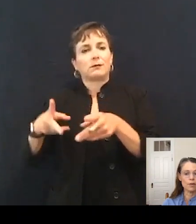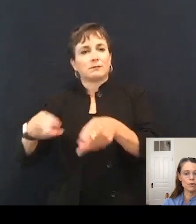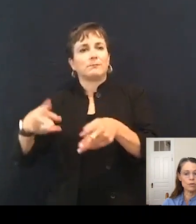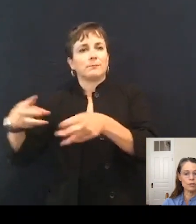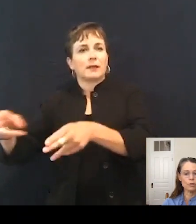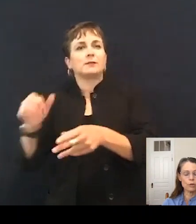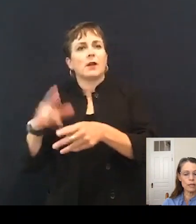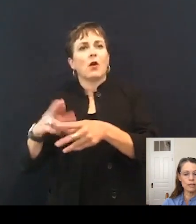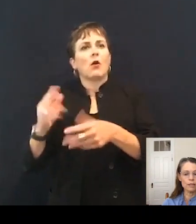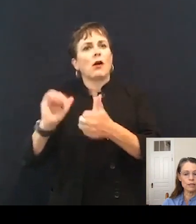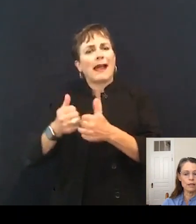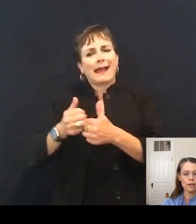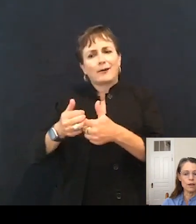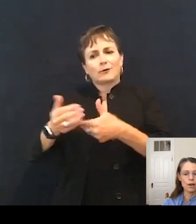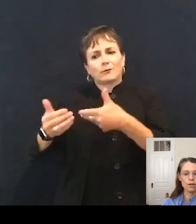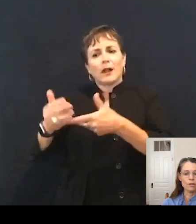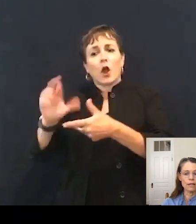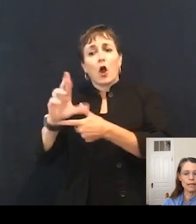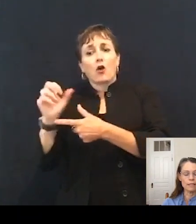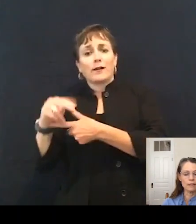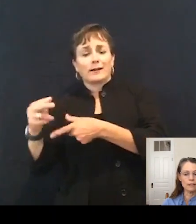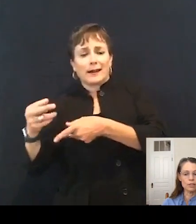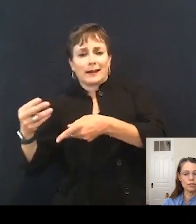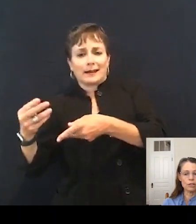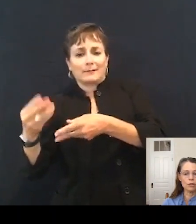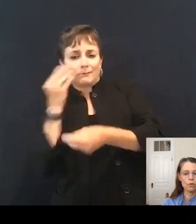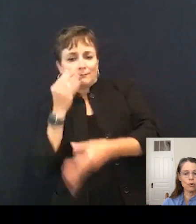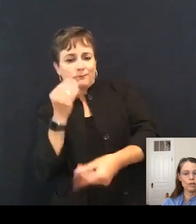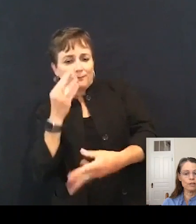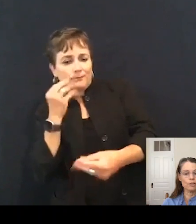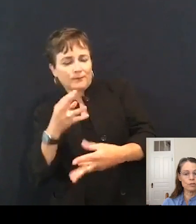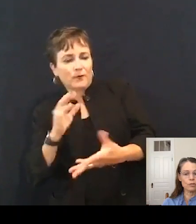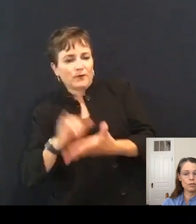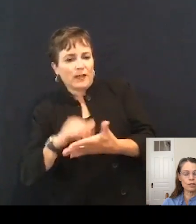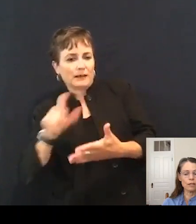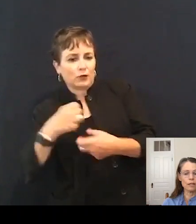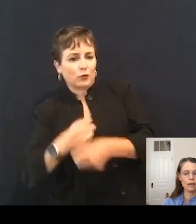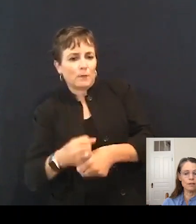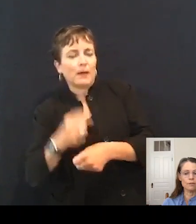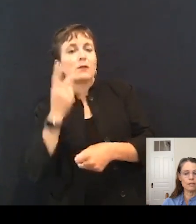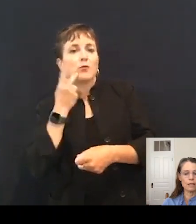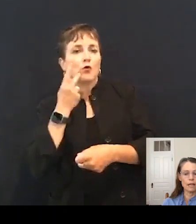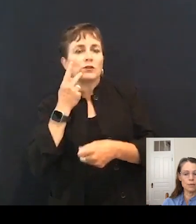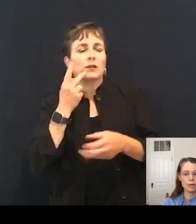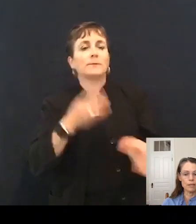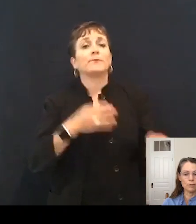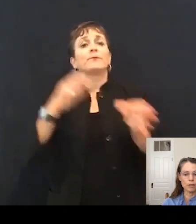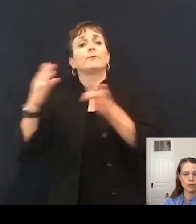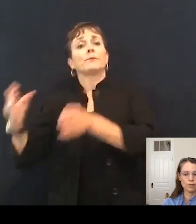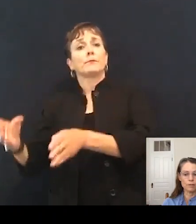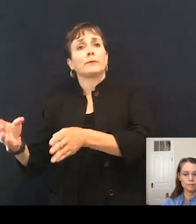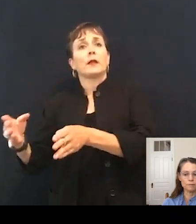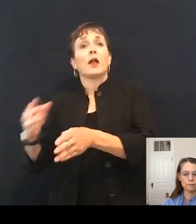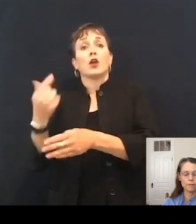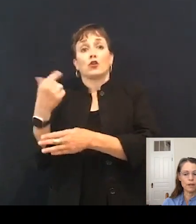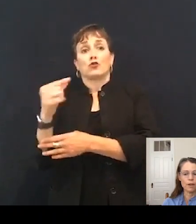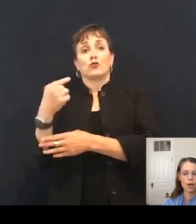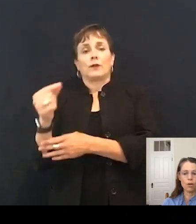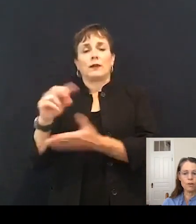And those in green are a deletion or insertion of DNA base pairs.